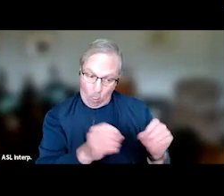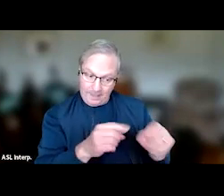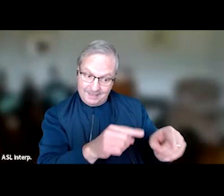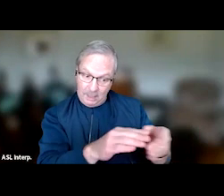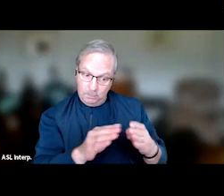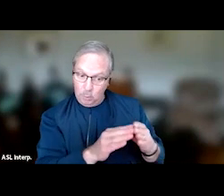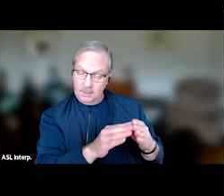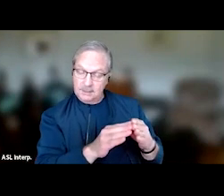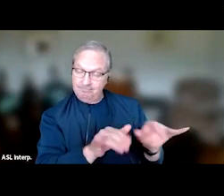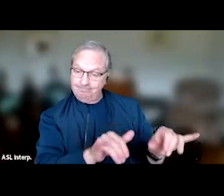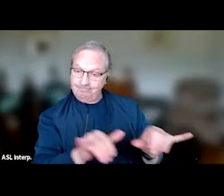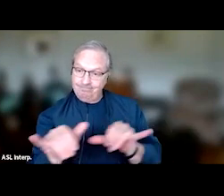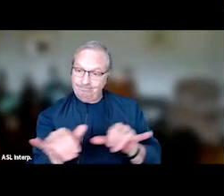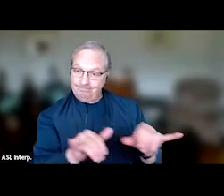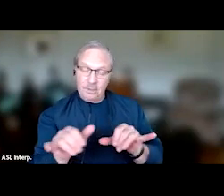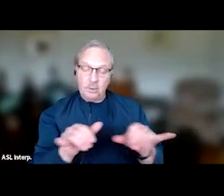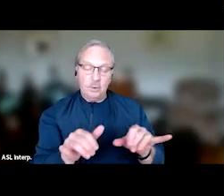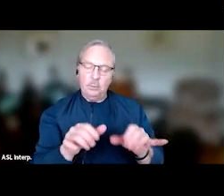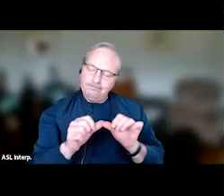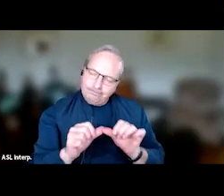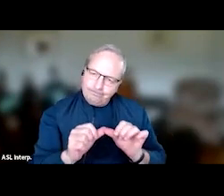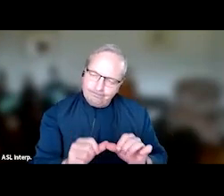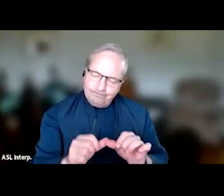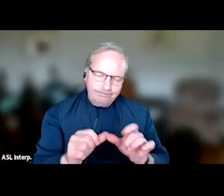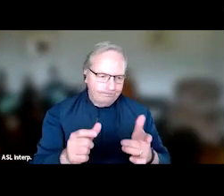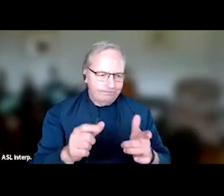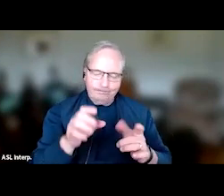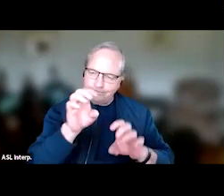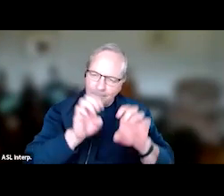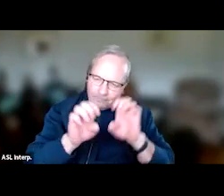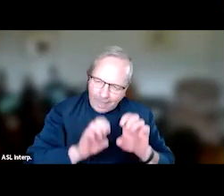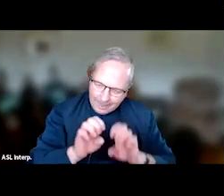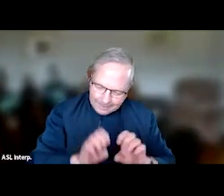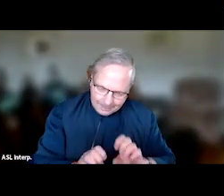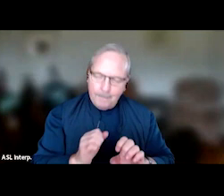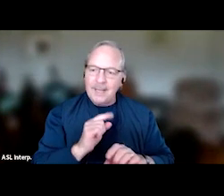to conduct routine assessment annually to ensure that there's a shared distribution of power